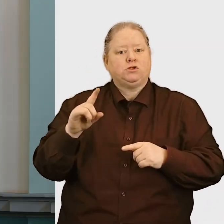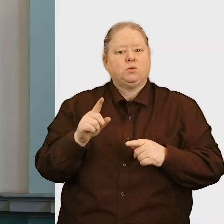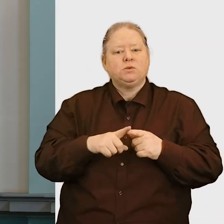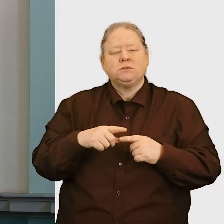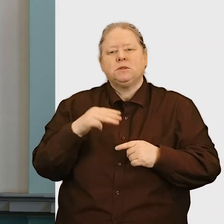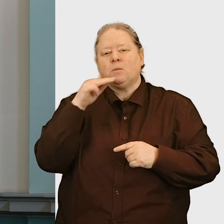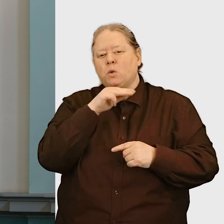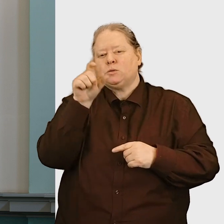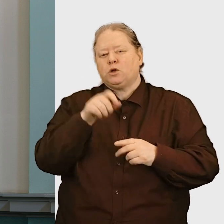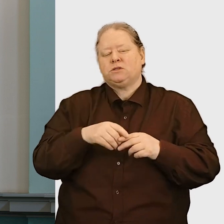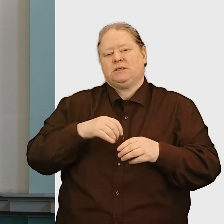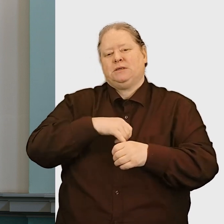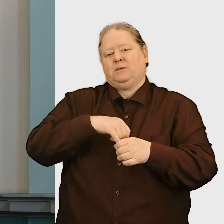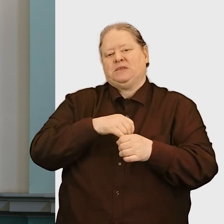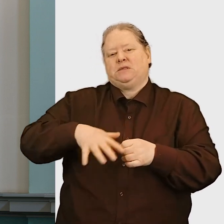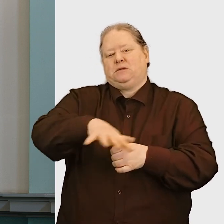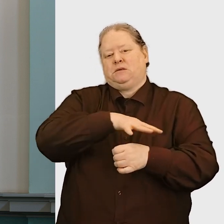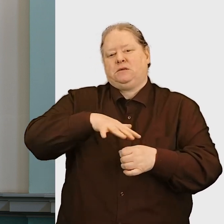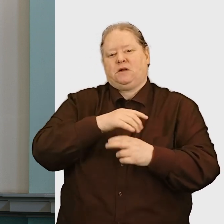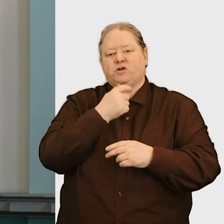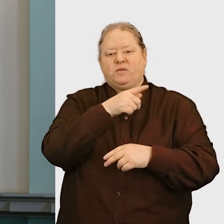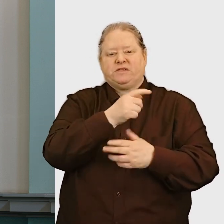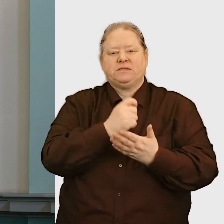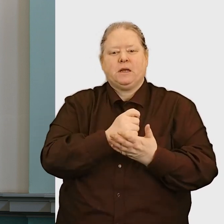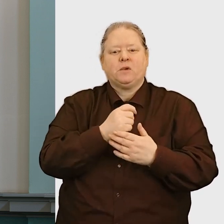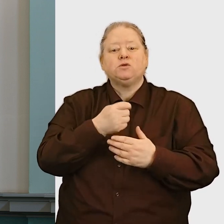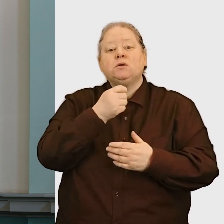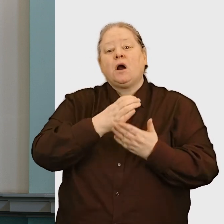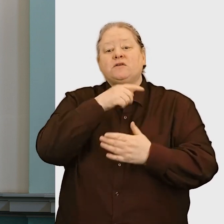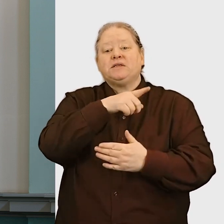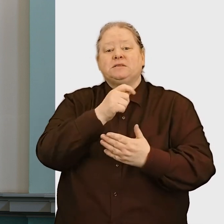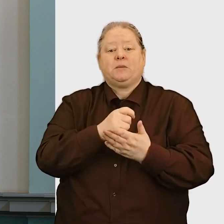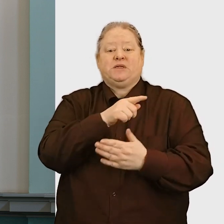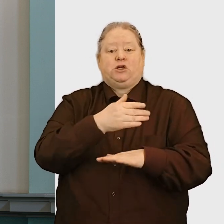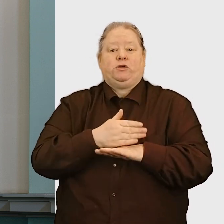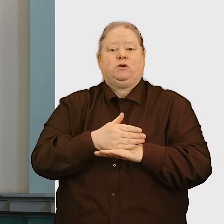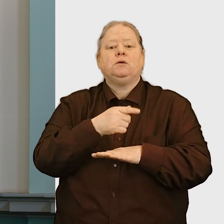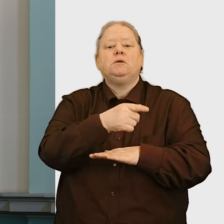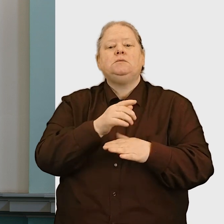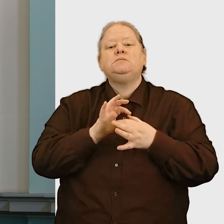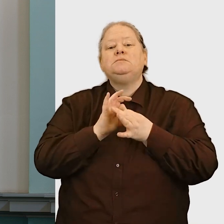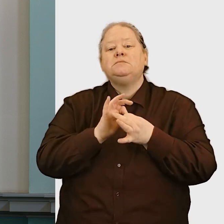Dublin of his day, and although he was being celebrated by the College at this point in his career, the relationship had not always been so easy.